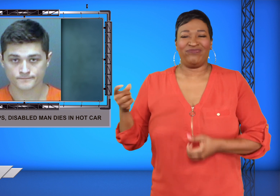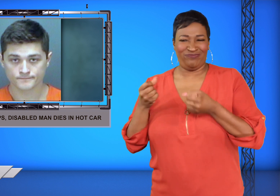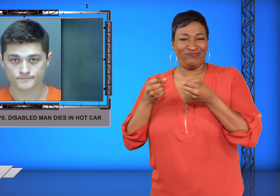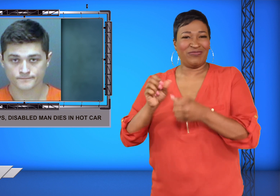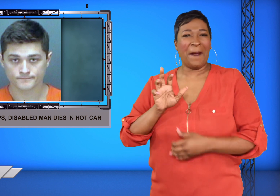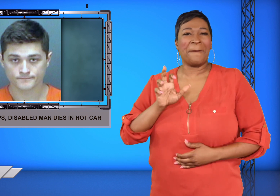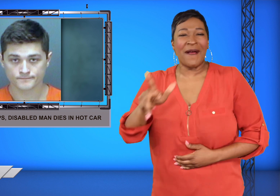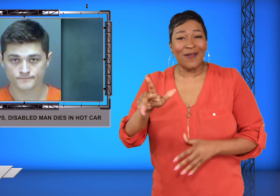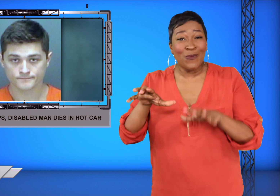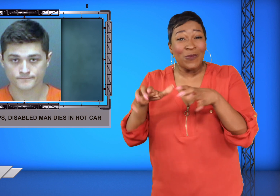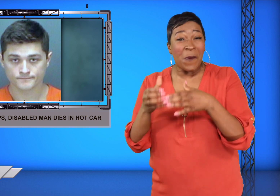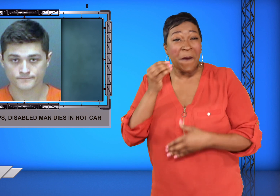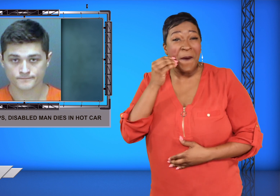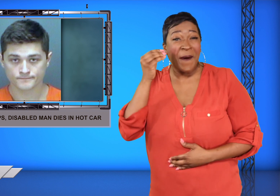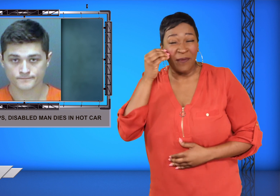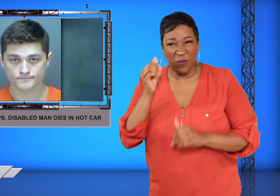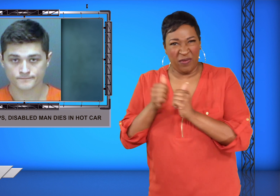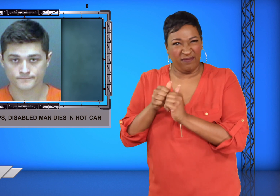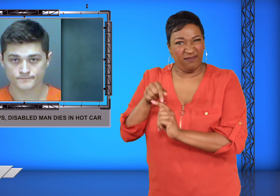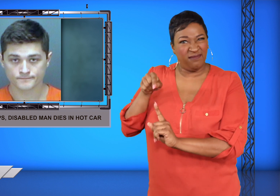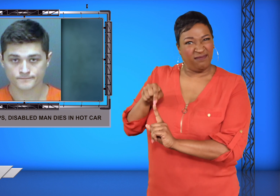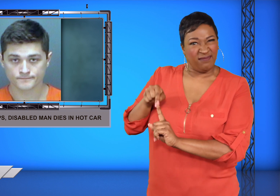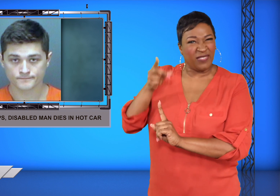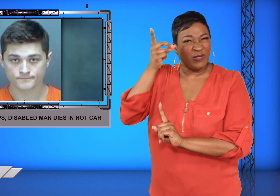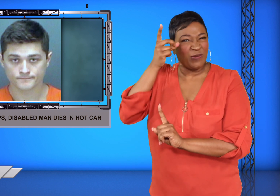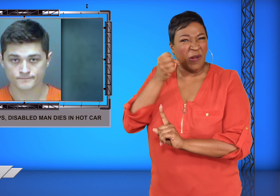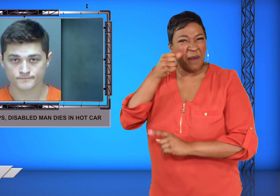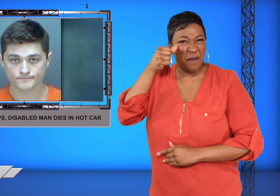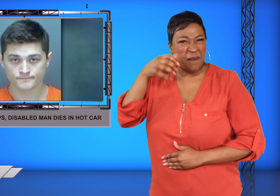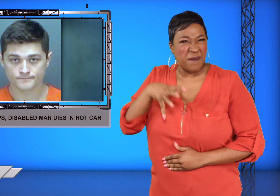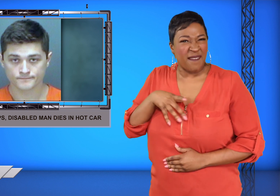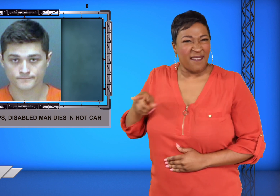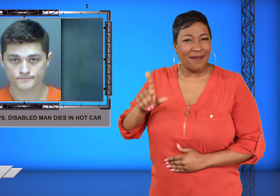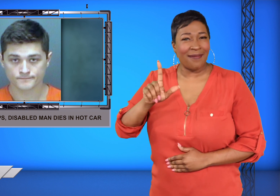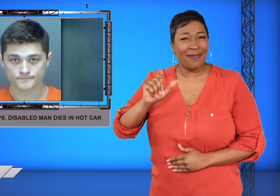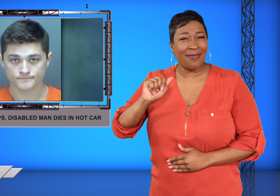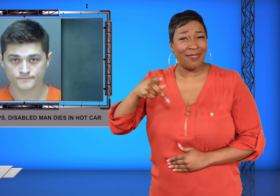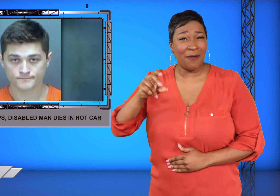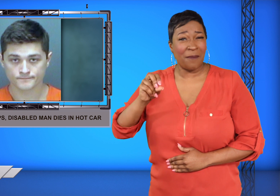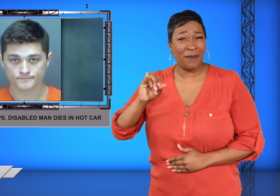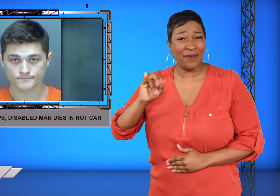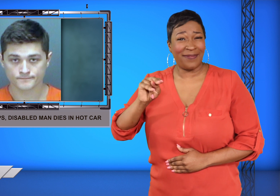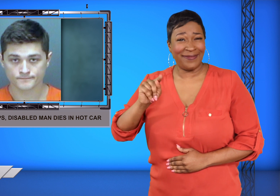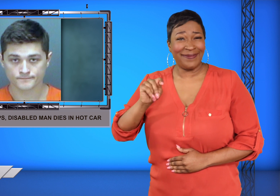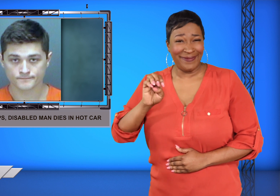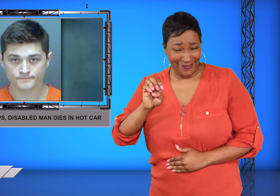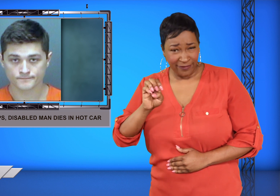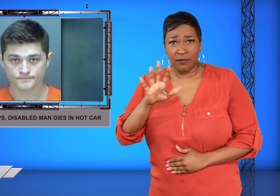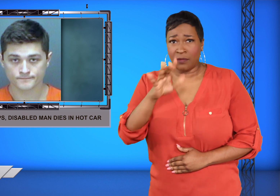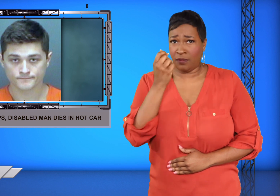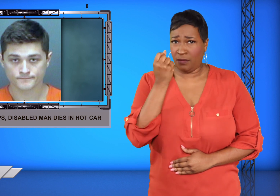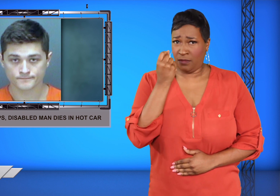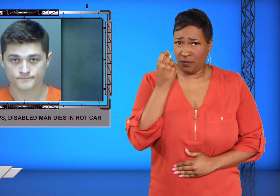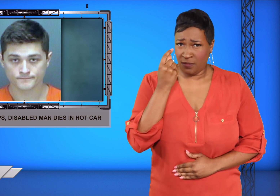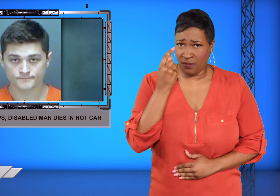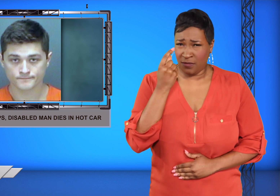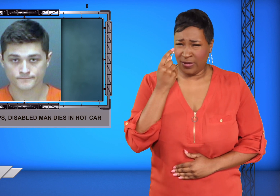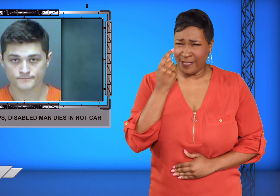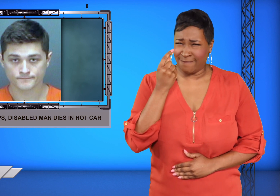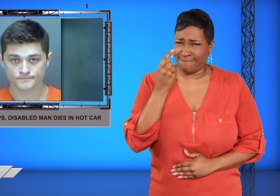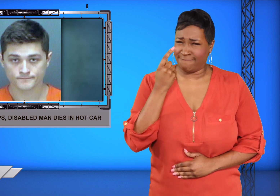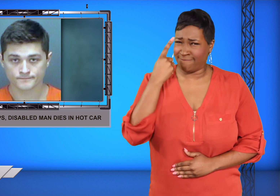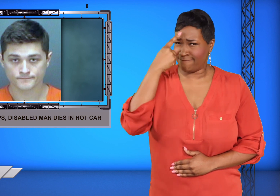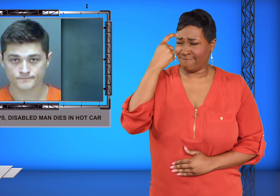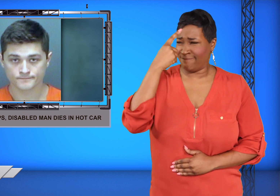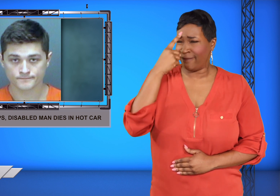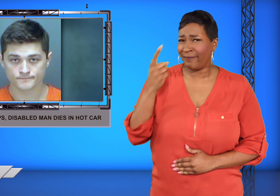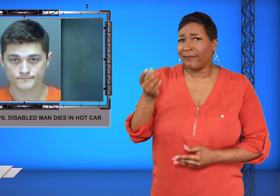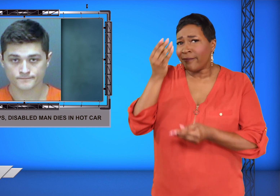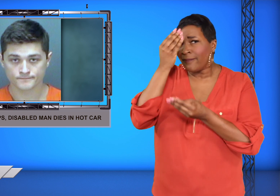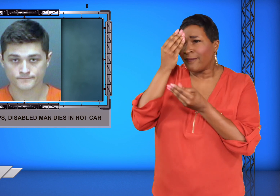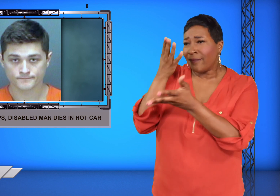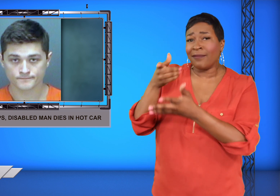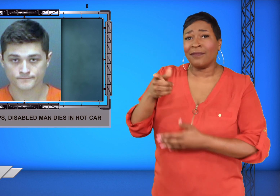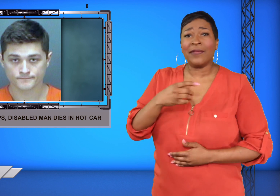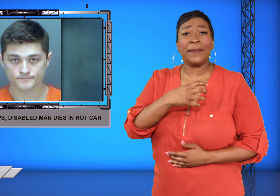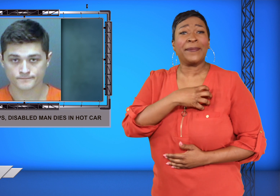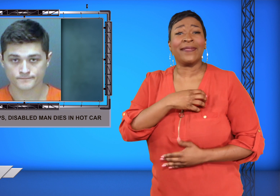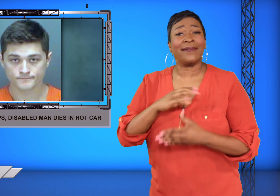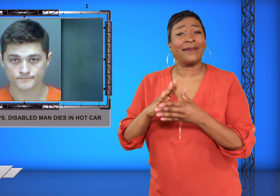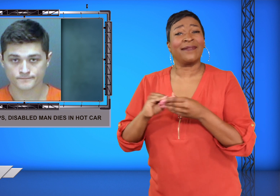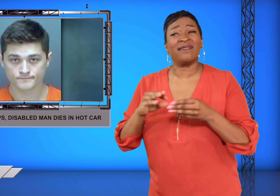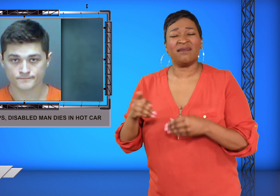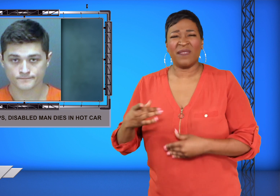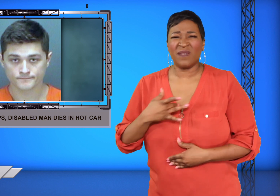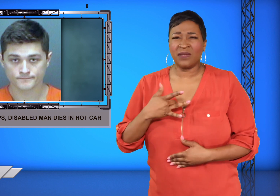Russell headed for the group home with LaPointe, but he allegedly told police he began feeling